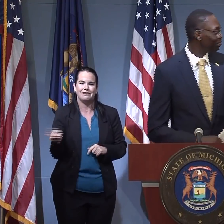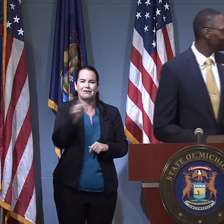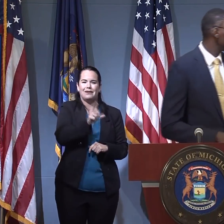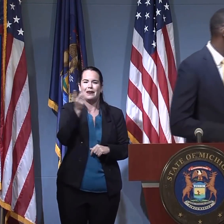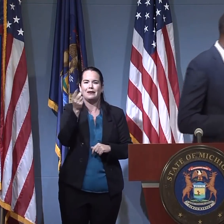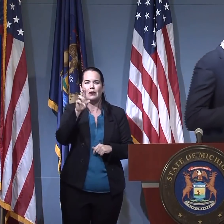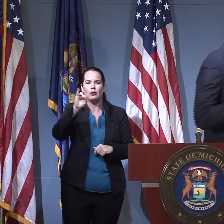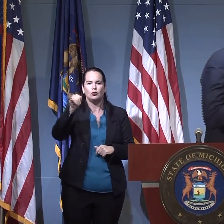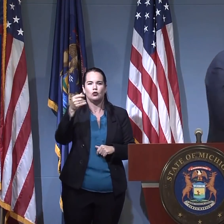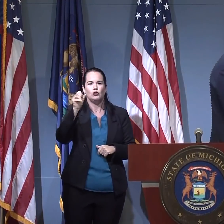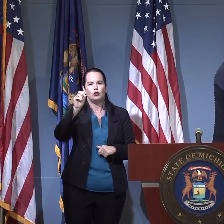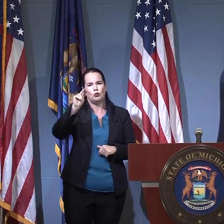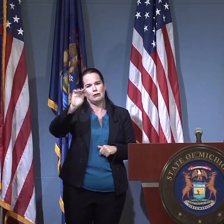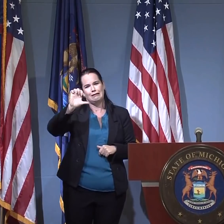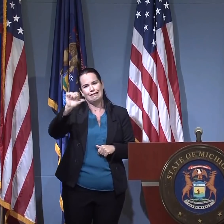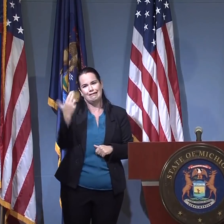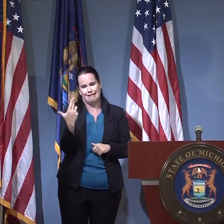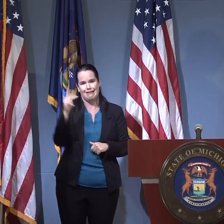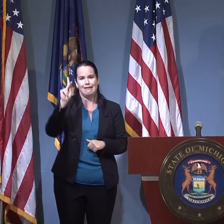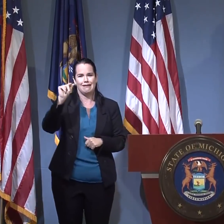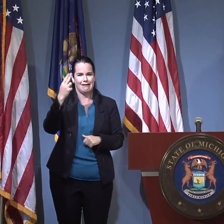WELL THAT I WOULD LIKE TO